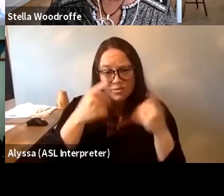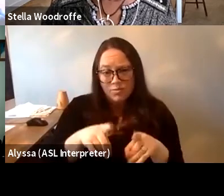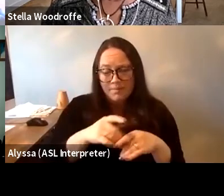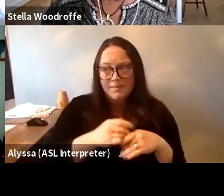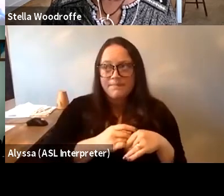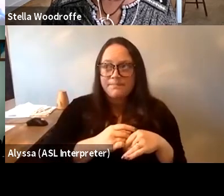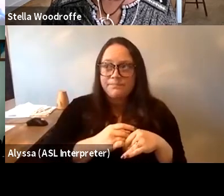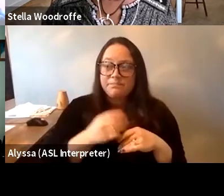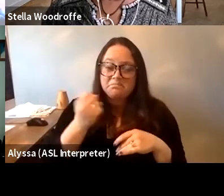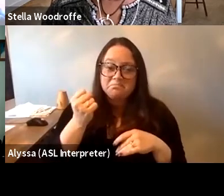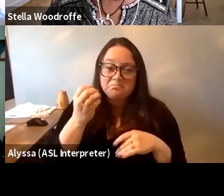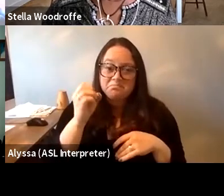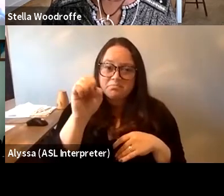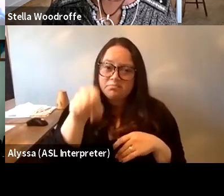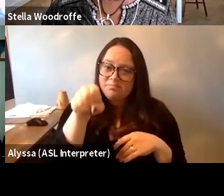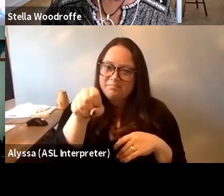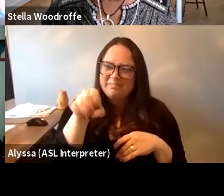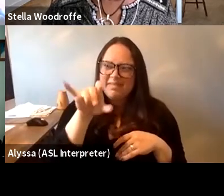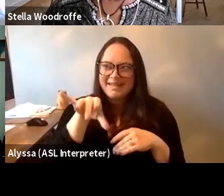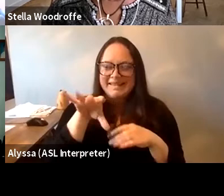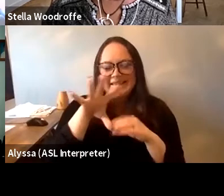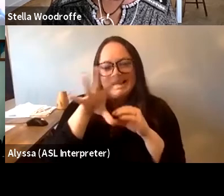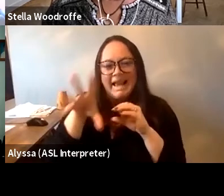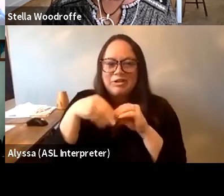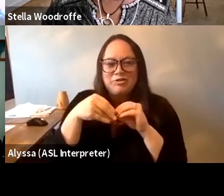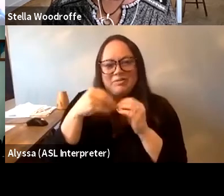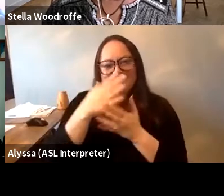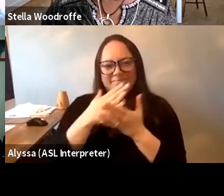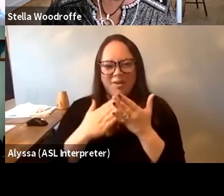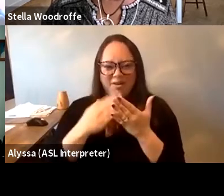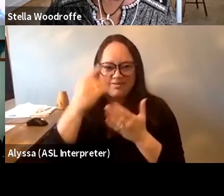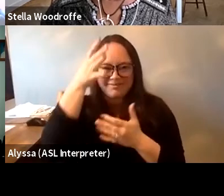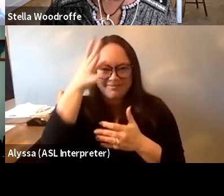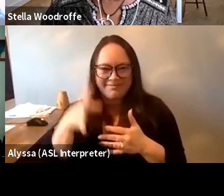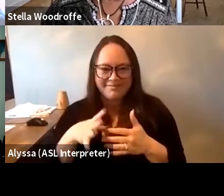so there was that little added piece on that, but nowhere near